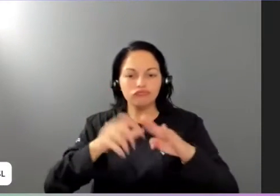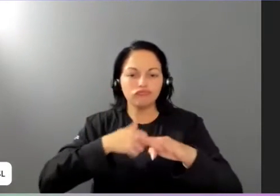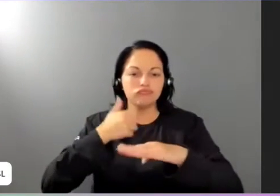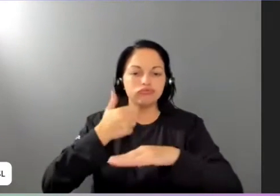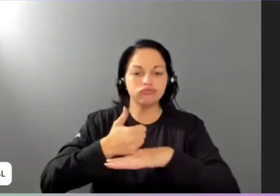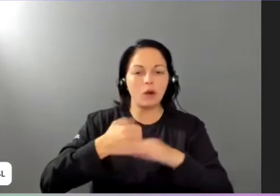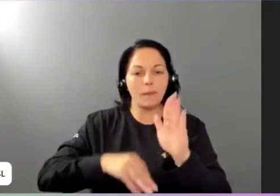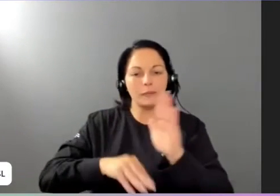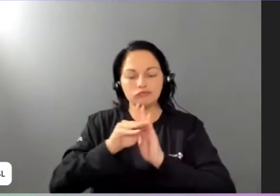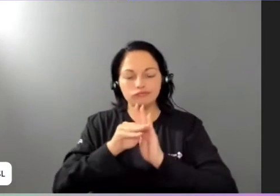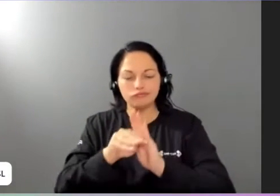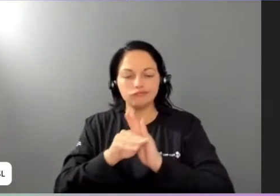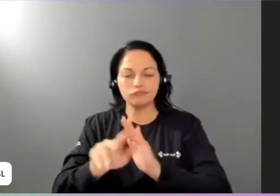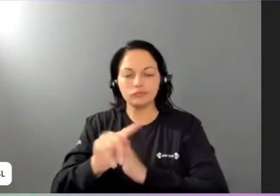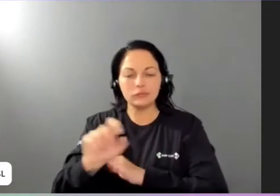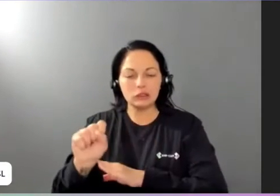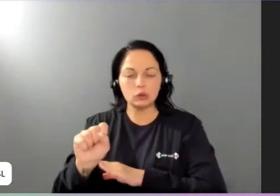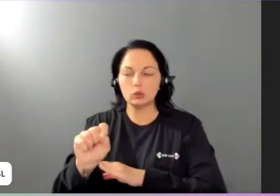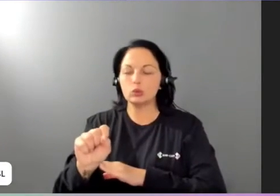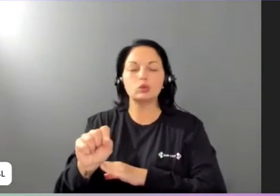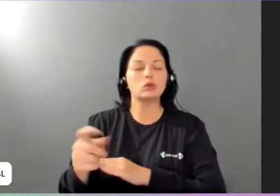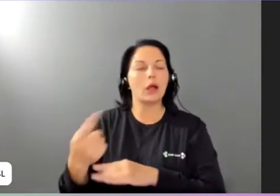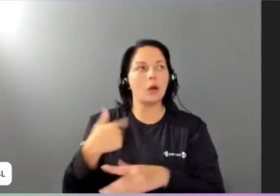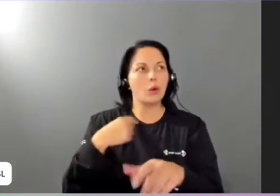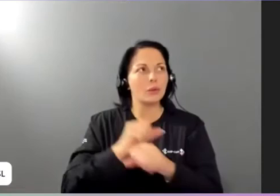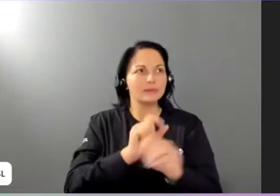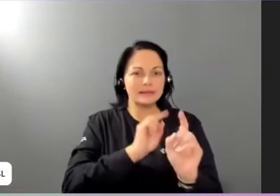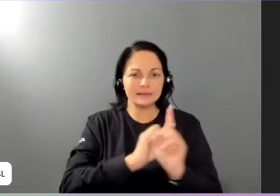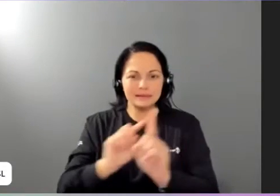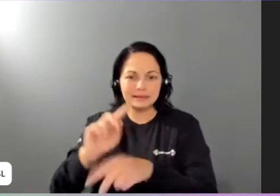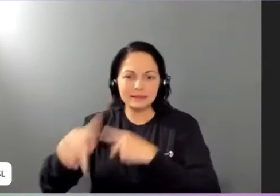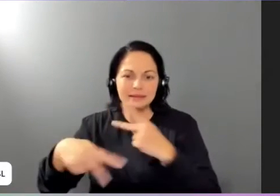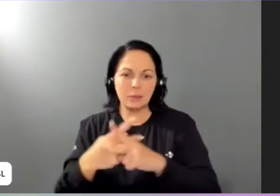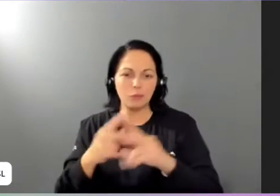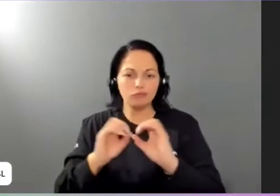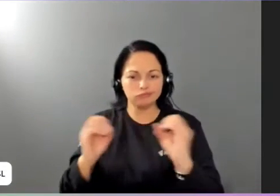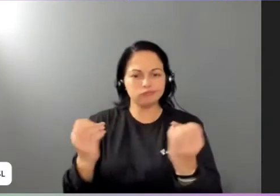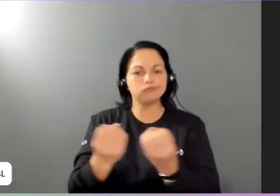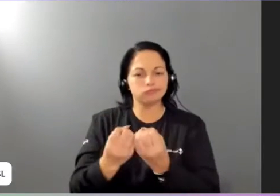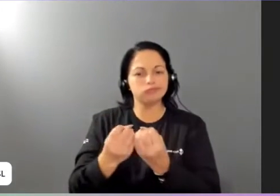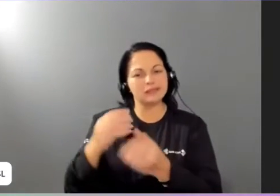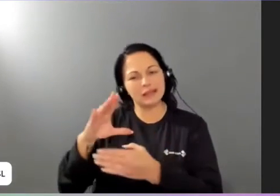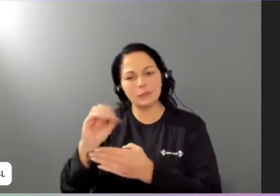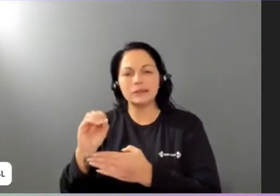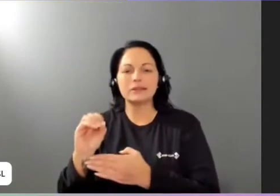solutions for the workplace. Like Jonathan, I have loved working with, even creating and building maturity model